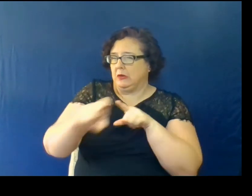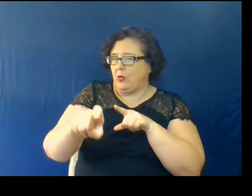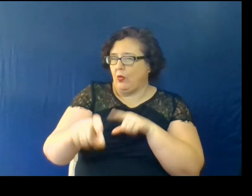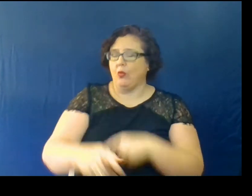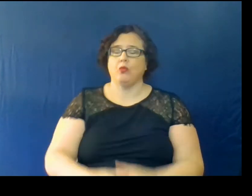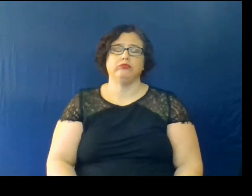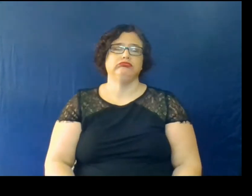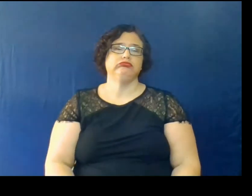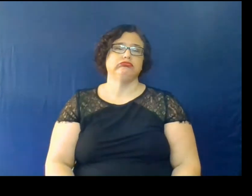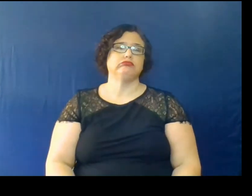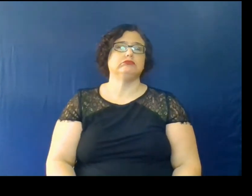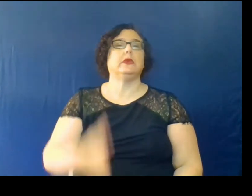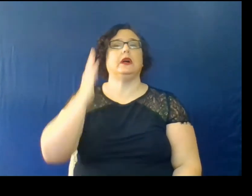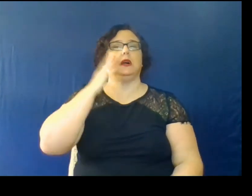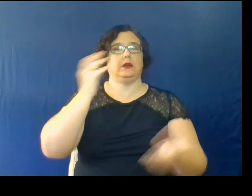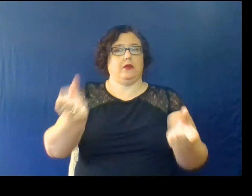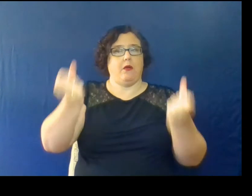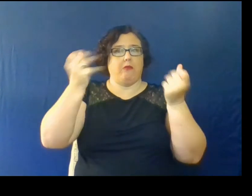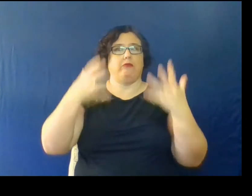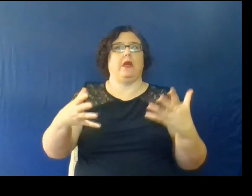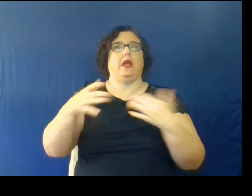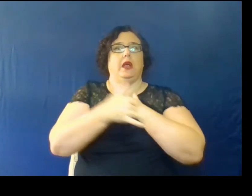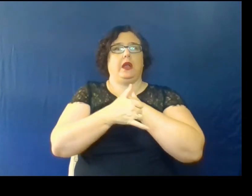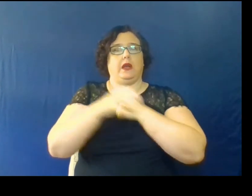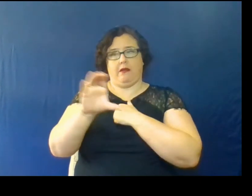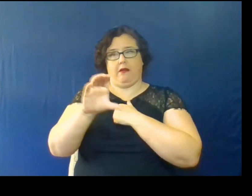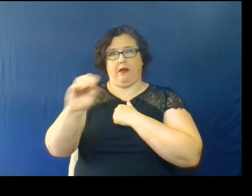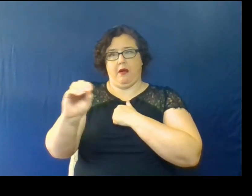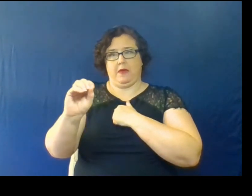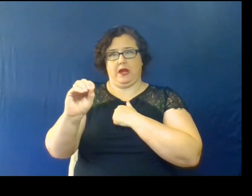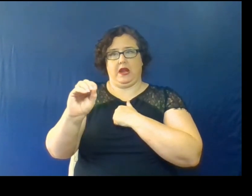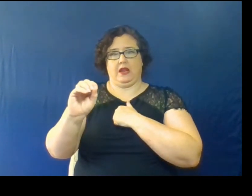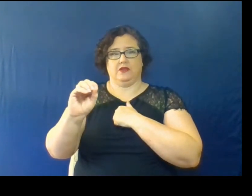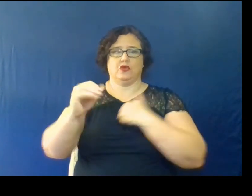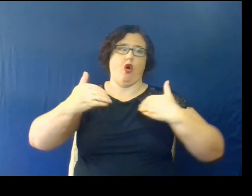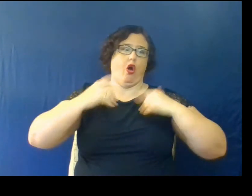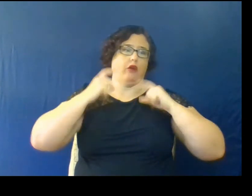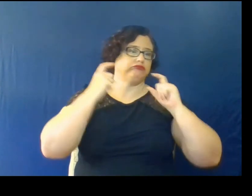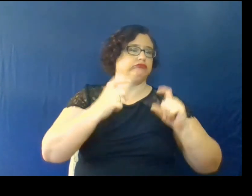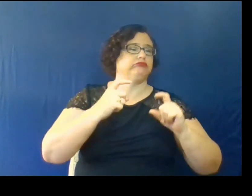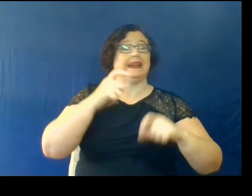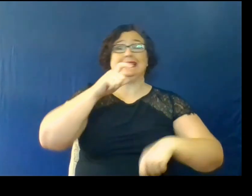And I know a lot of companies are participating in either time to vote or other programs where